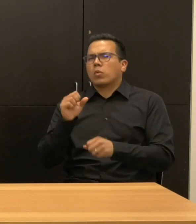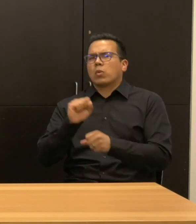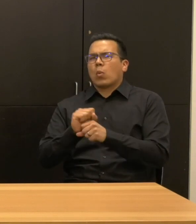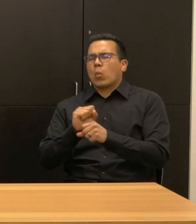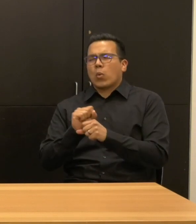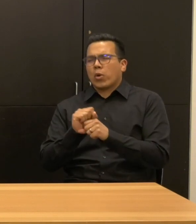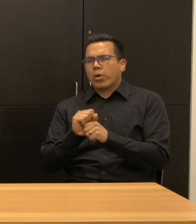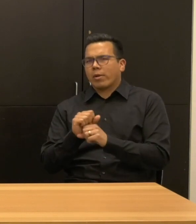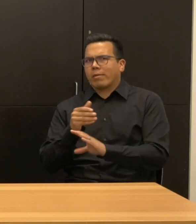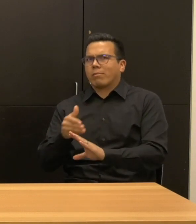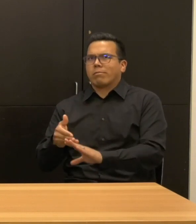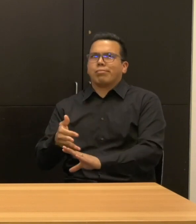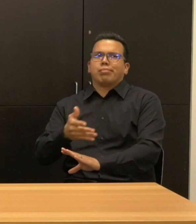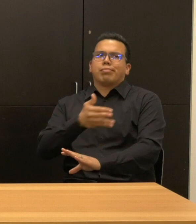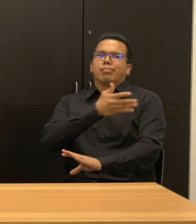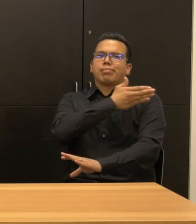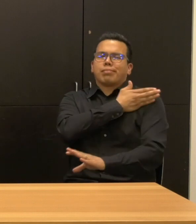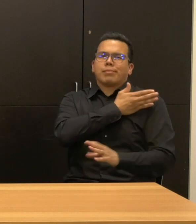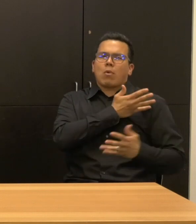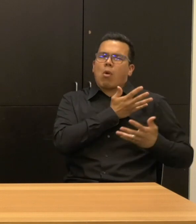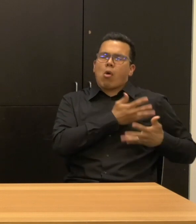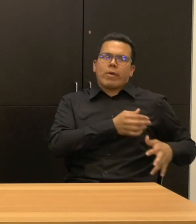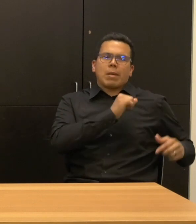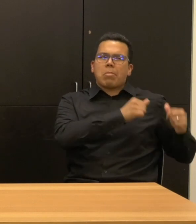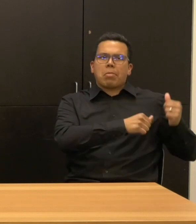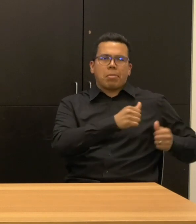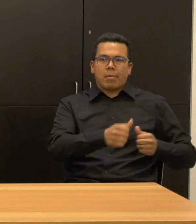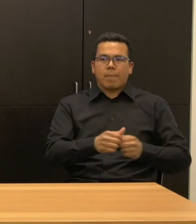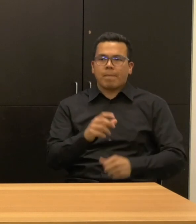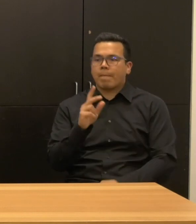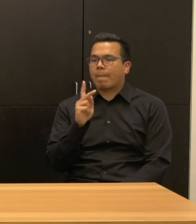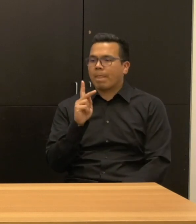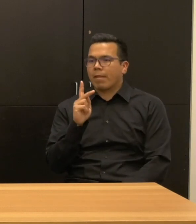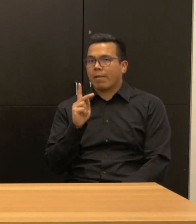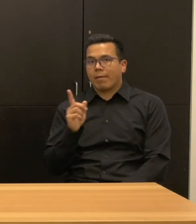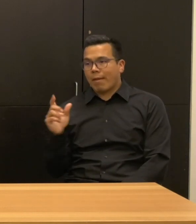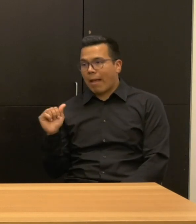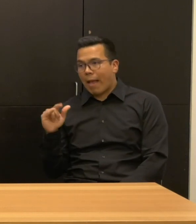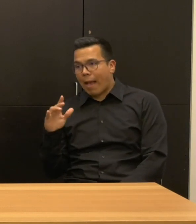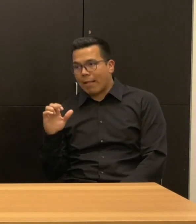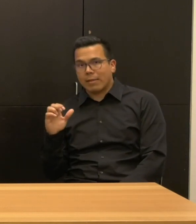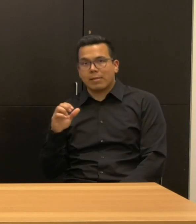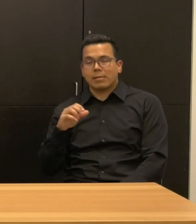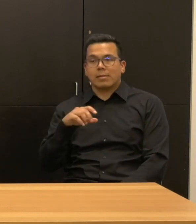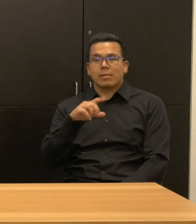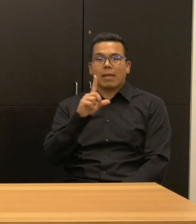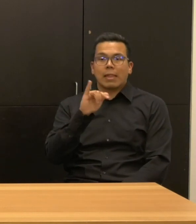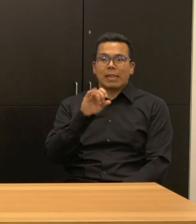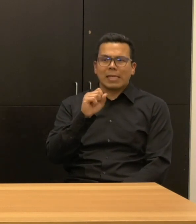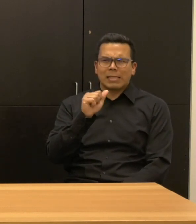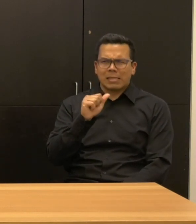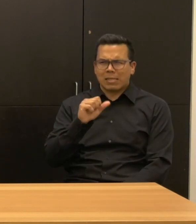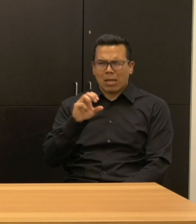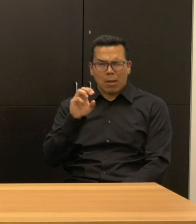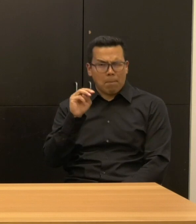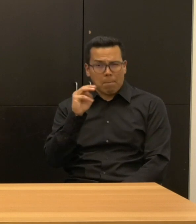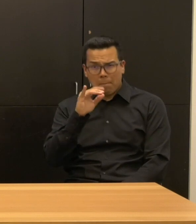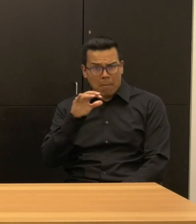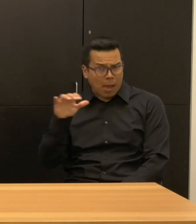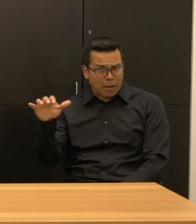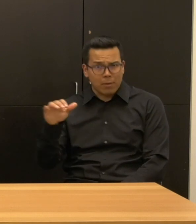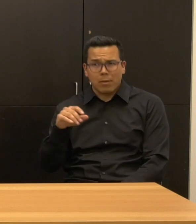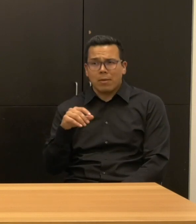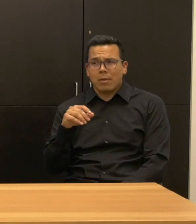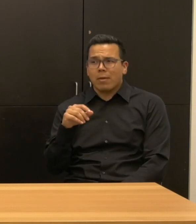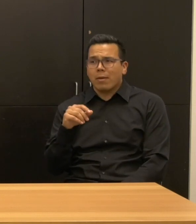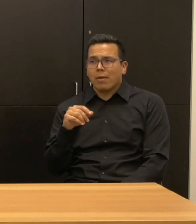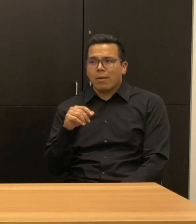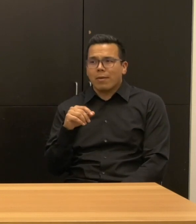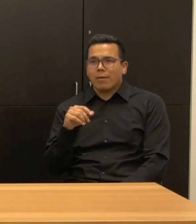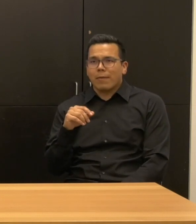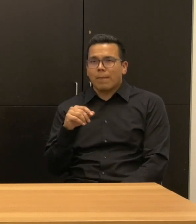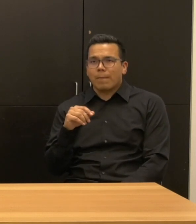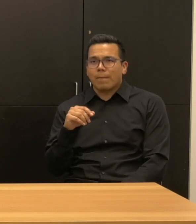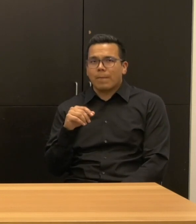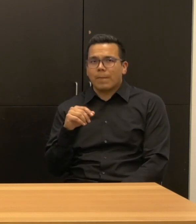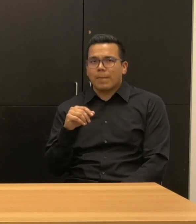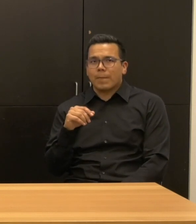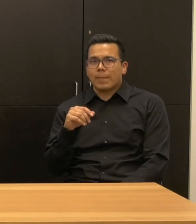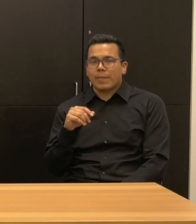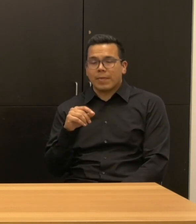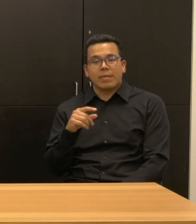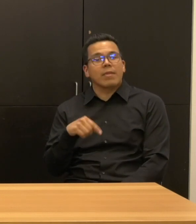this weekend and Kinetic Light allies and, and Lisa, Anita Meyer offered us this training